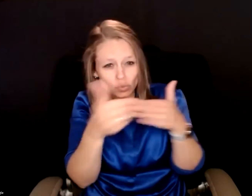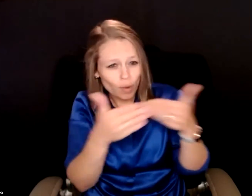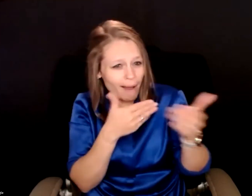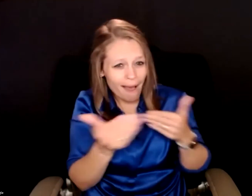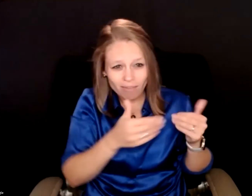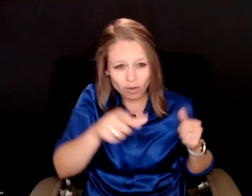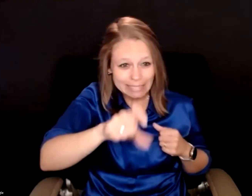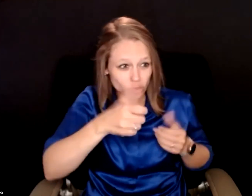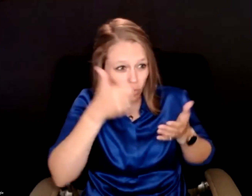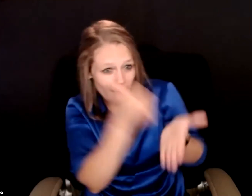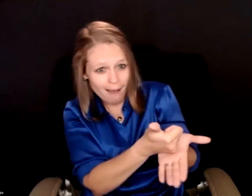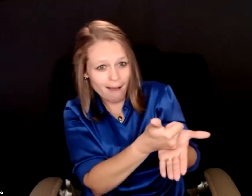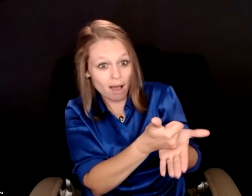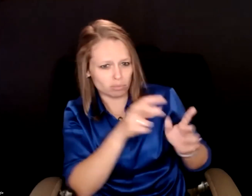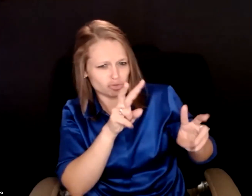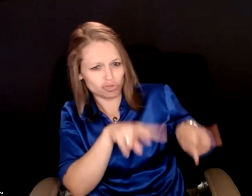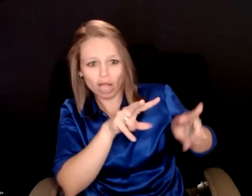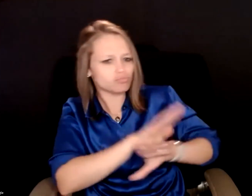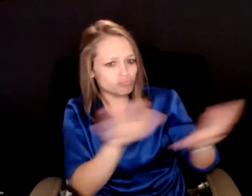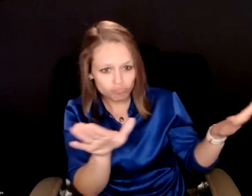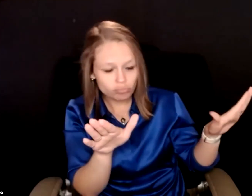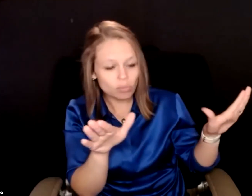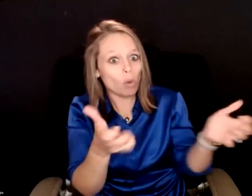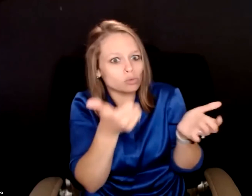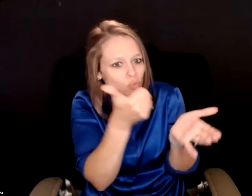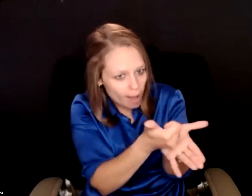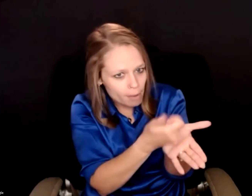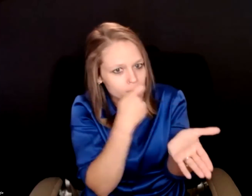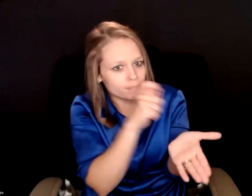to help you and we are not here to judge you and we just want to help you and save your life.